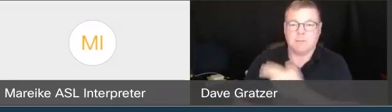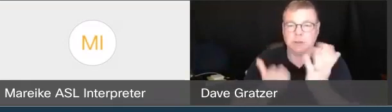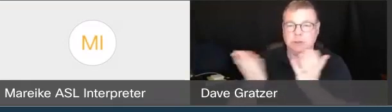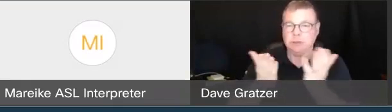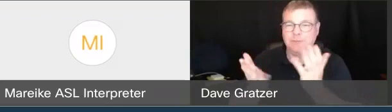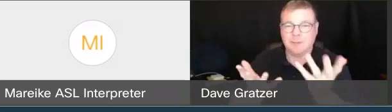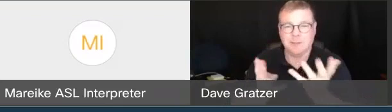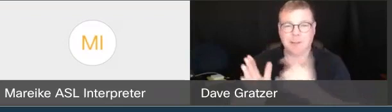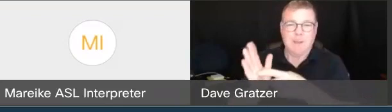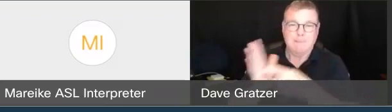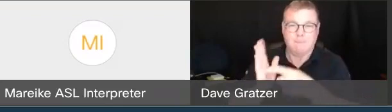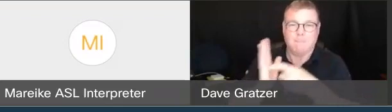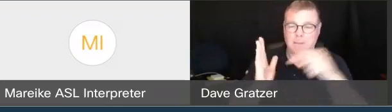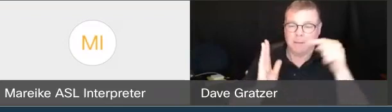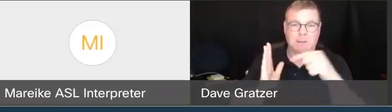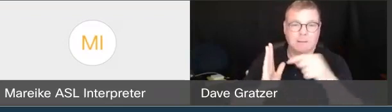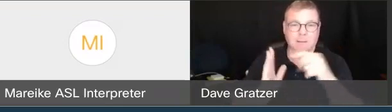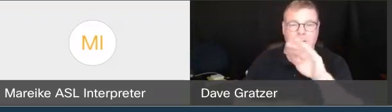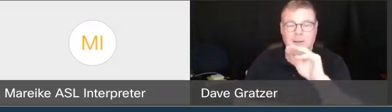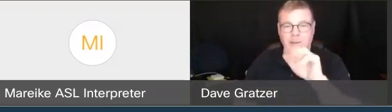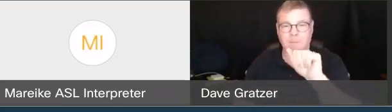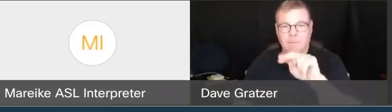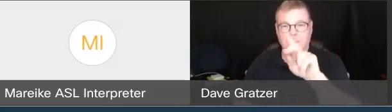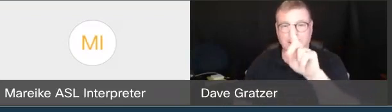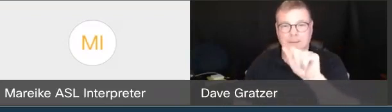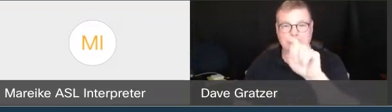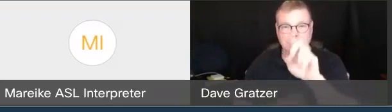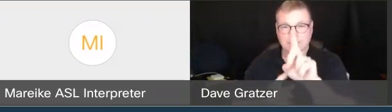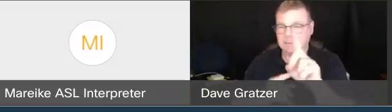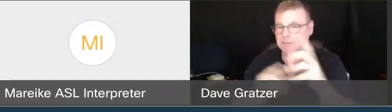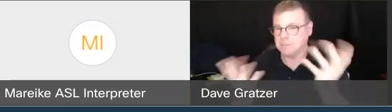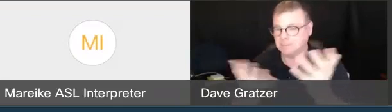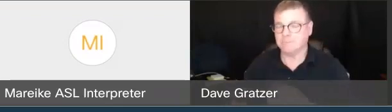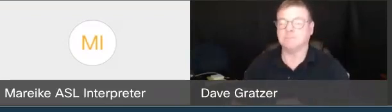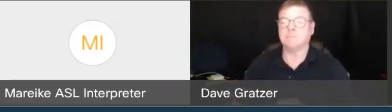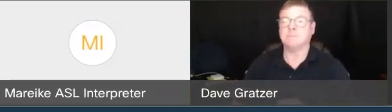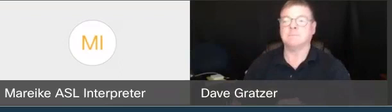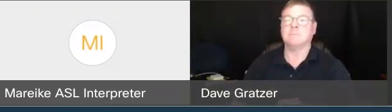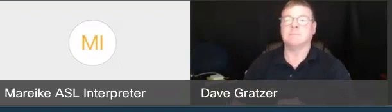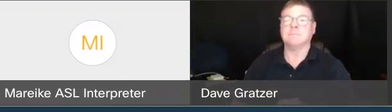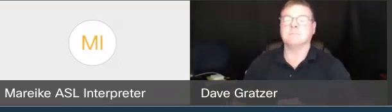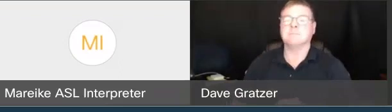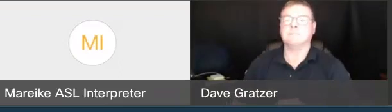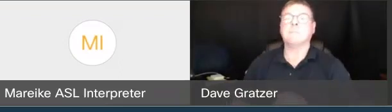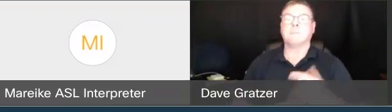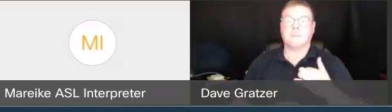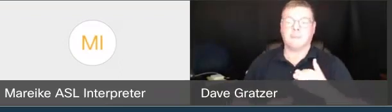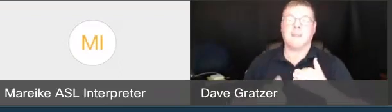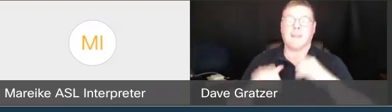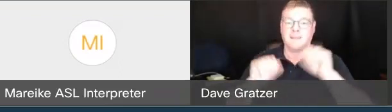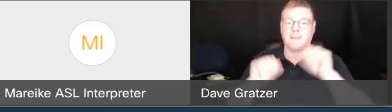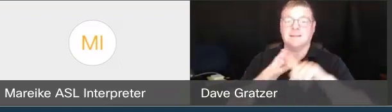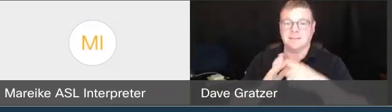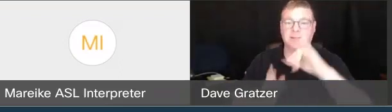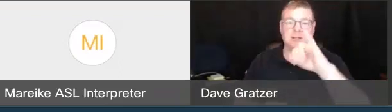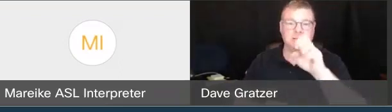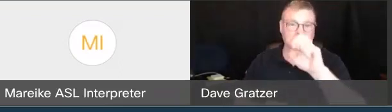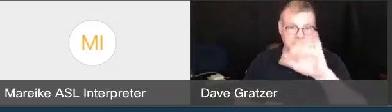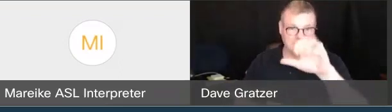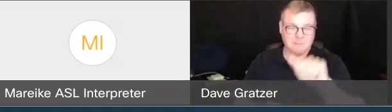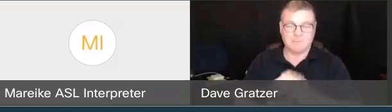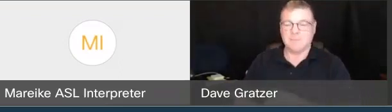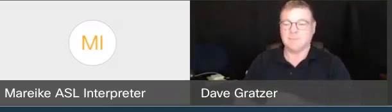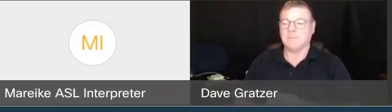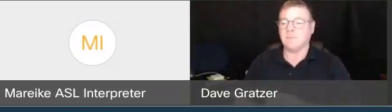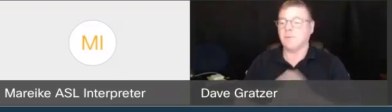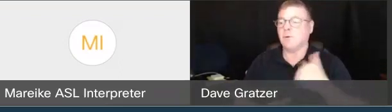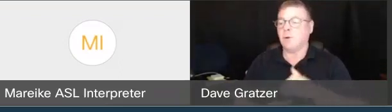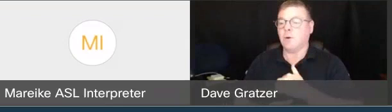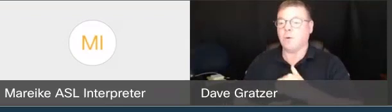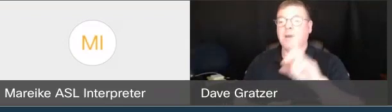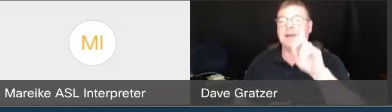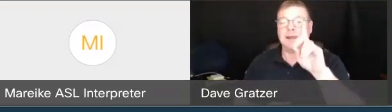mandated person that's been mandated? - Yeah, I can start, we do have our FACT clients